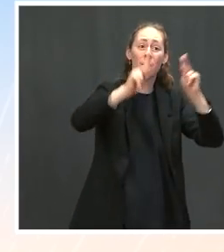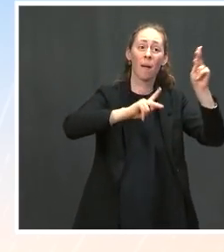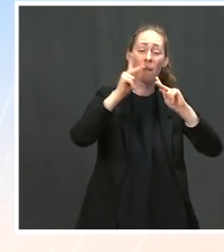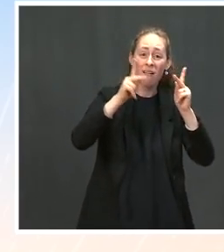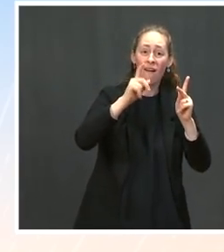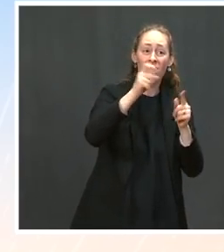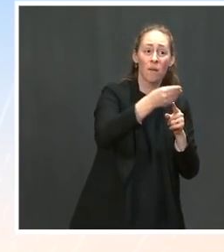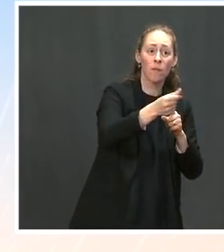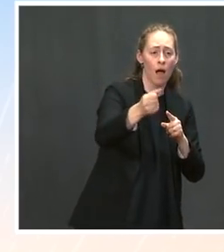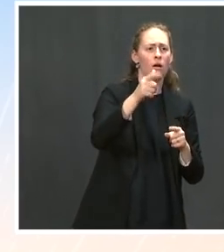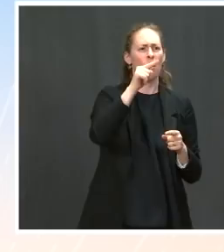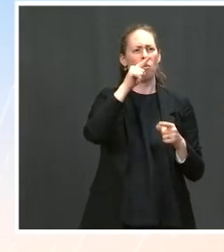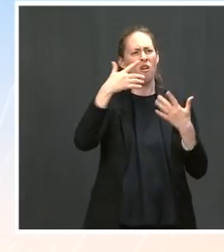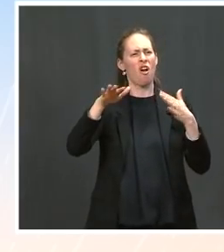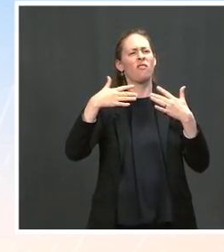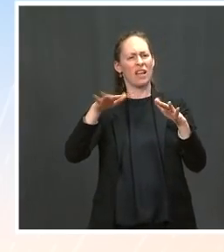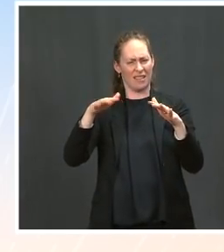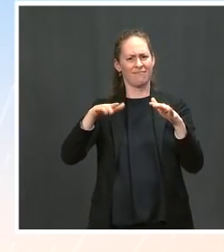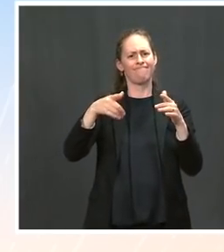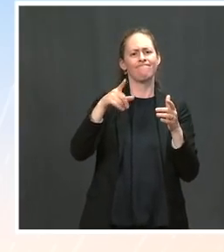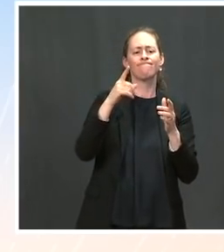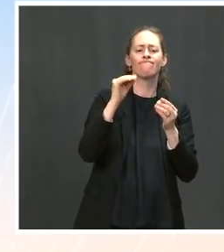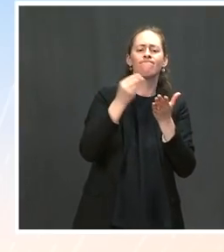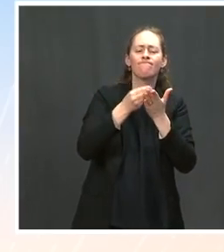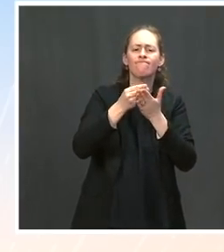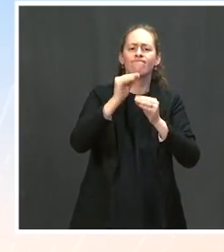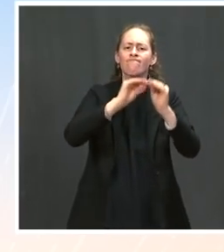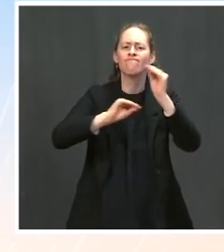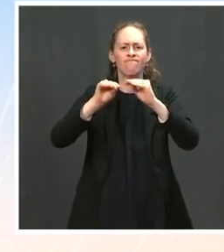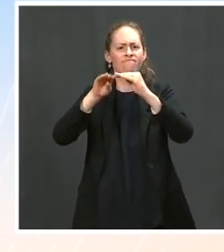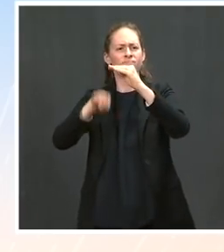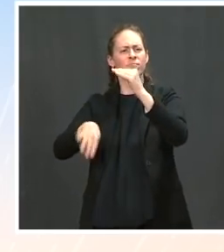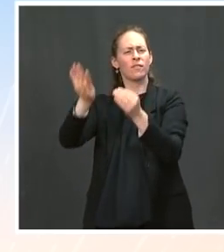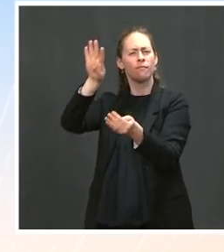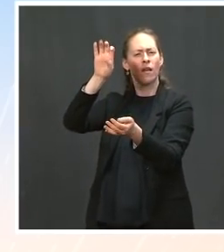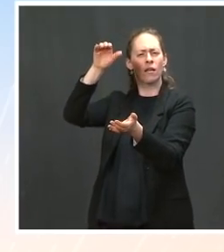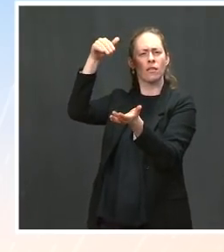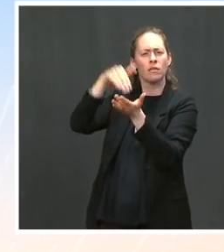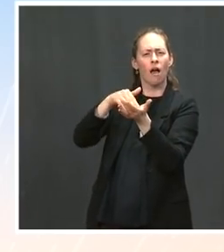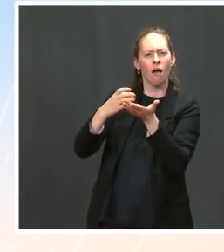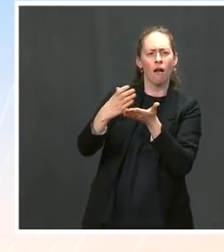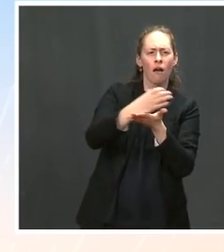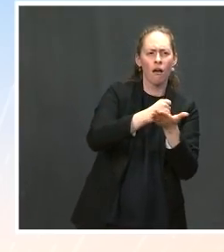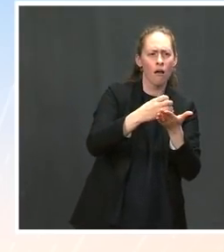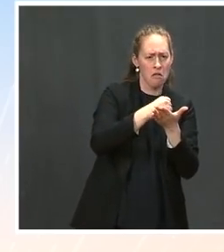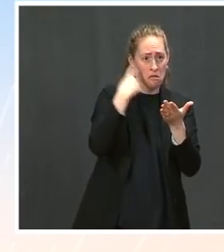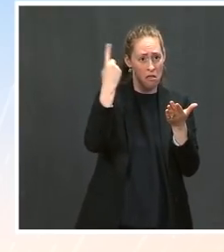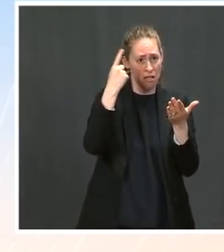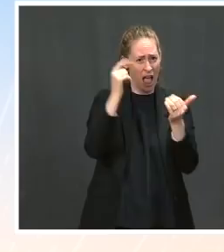Is the President's idea of compromise just adjusting the corporate tax rate, or is he willing to budge on these user fees?